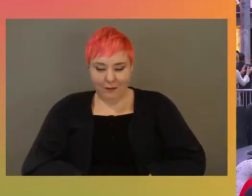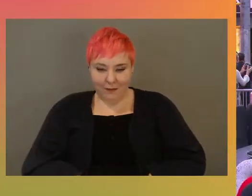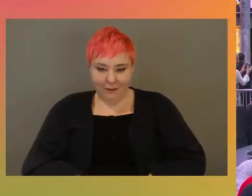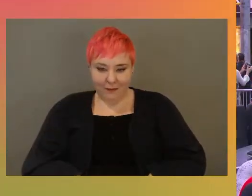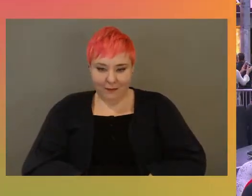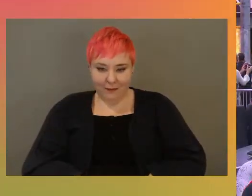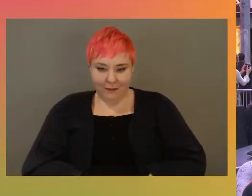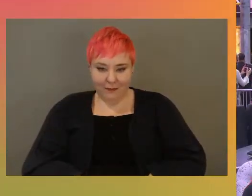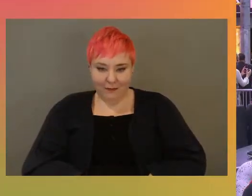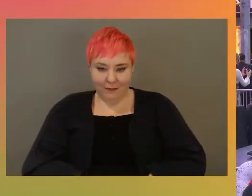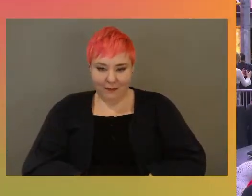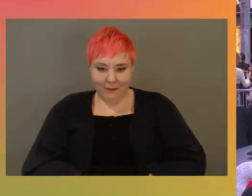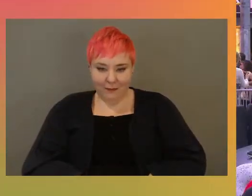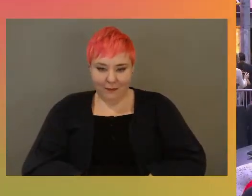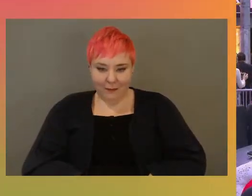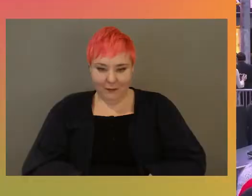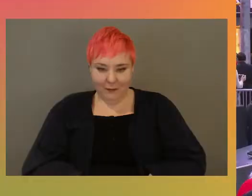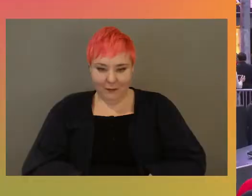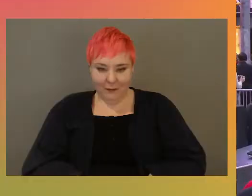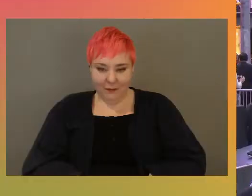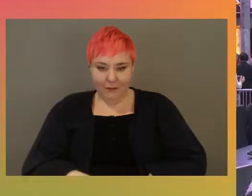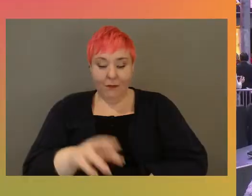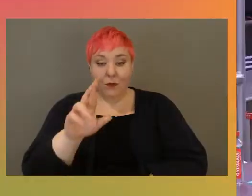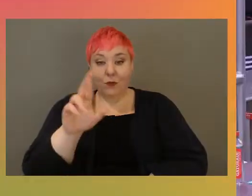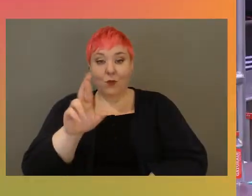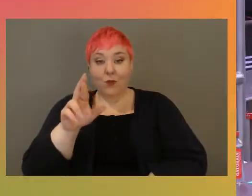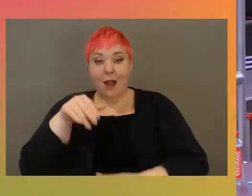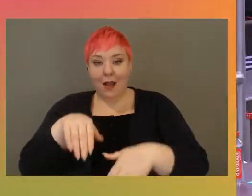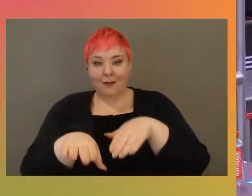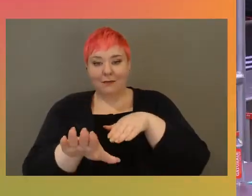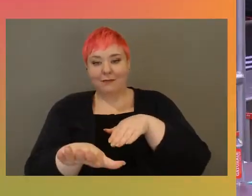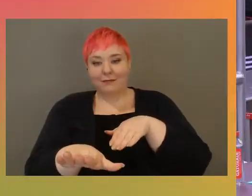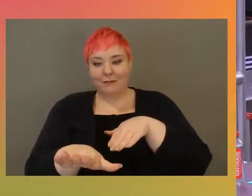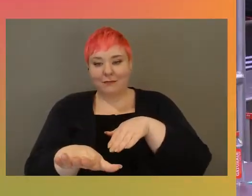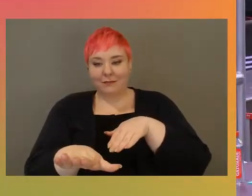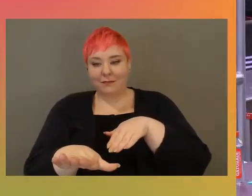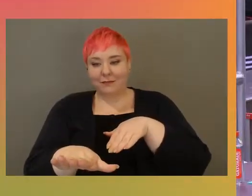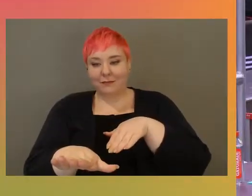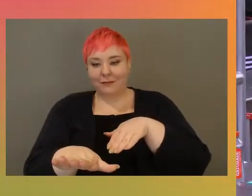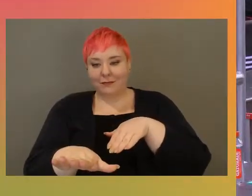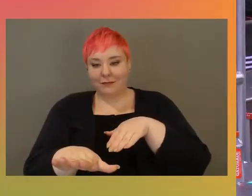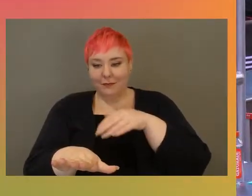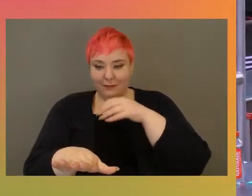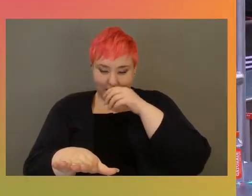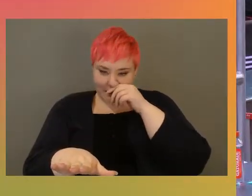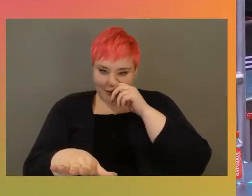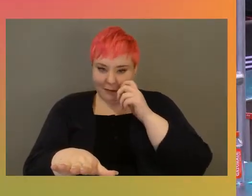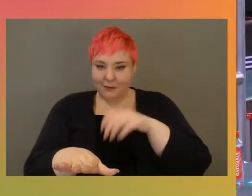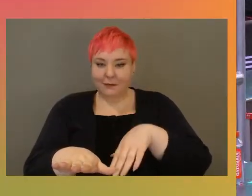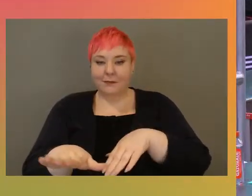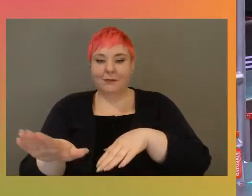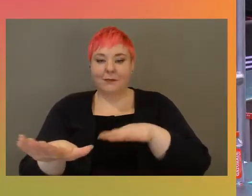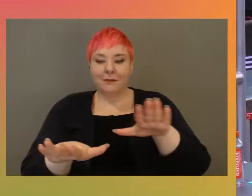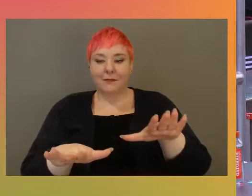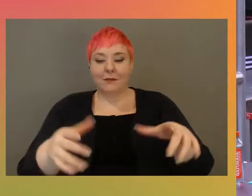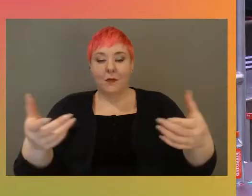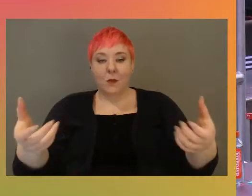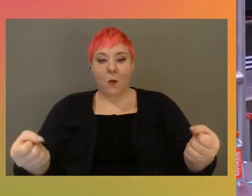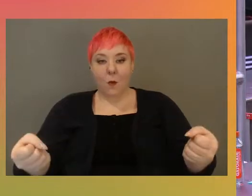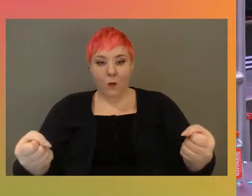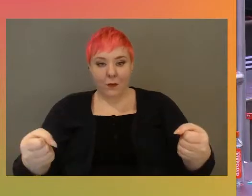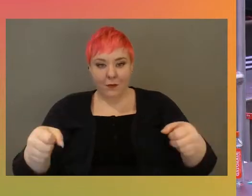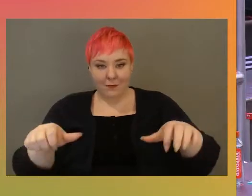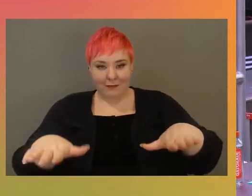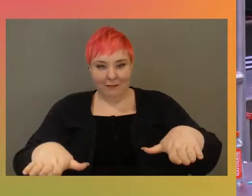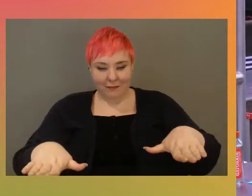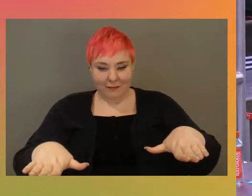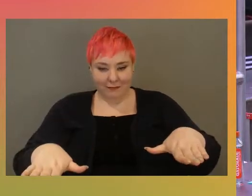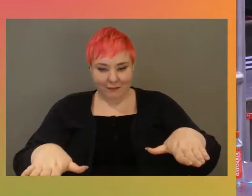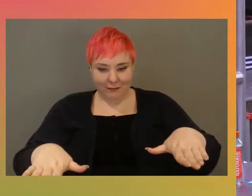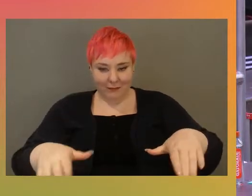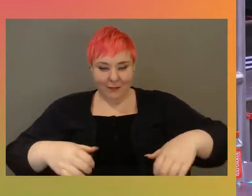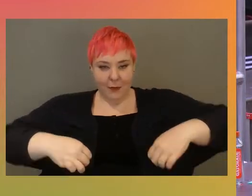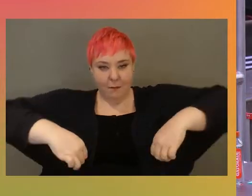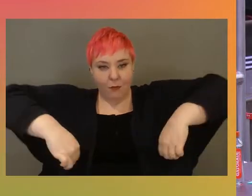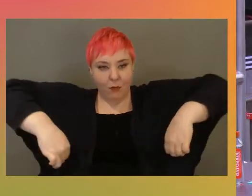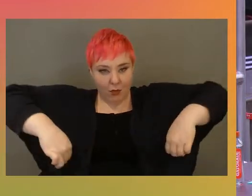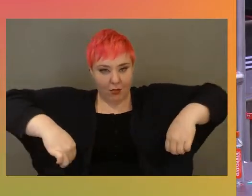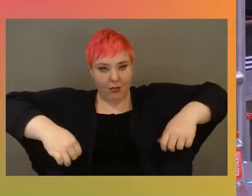DOWNWARD FACING DOG.